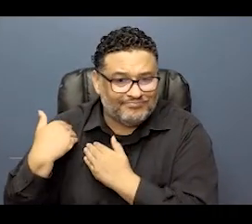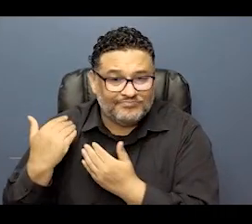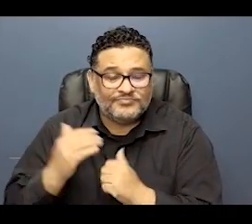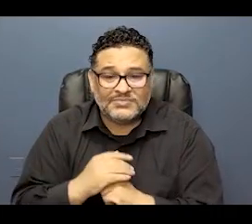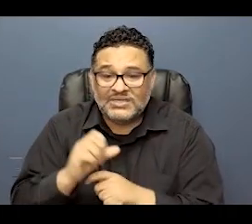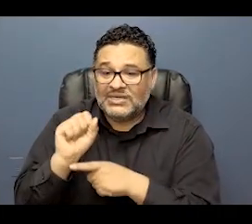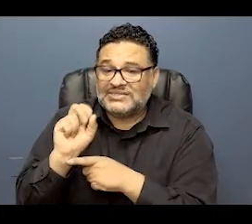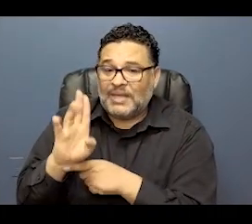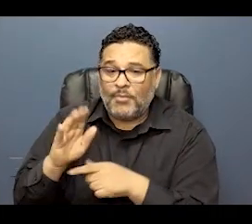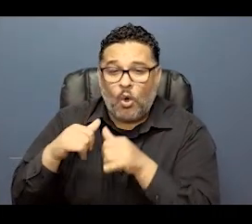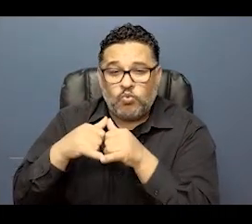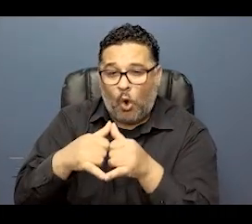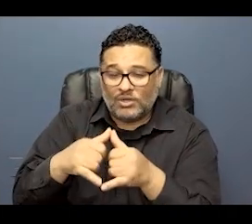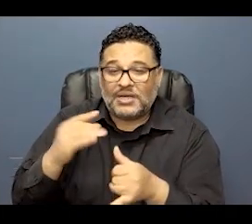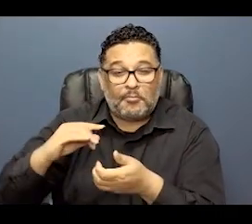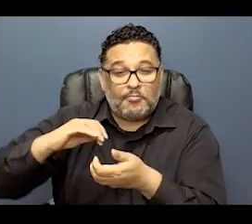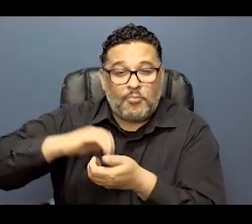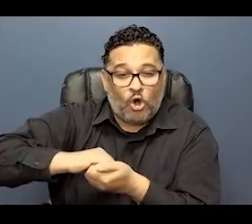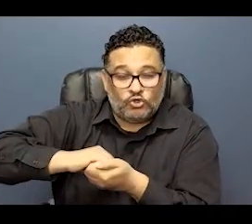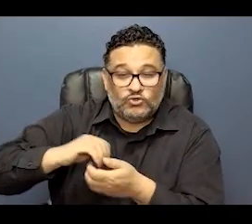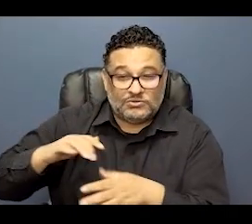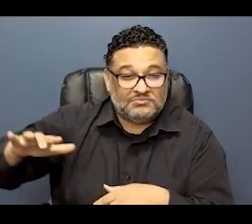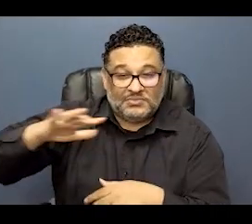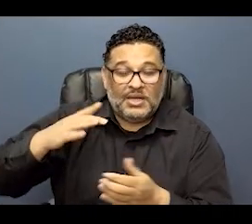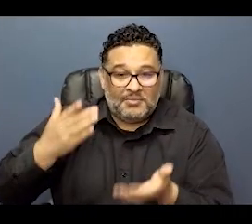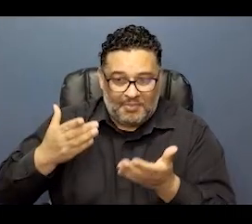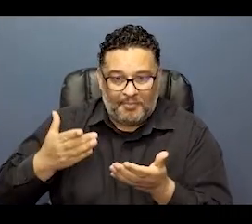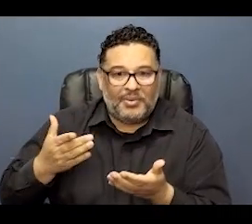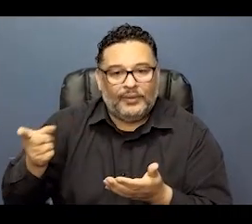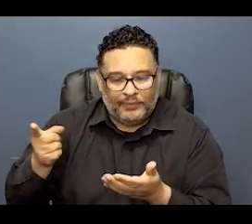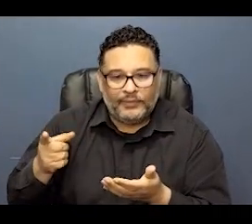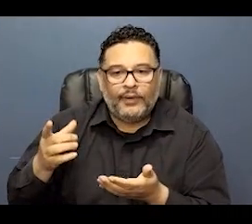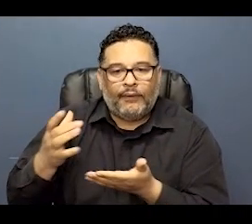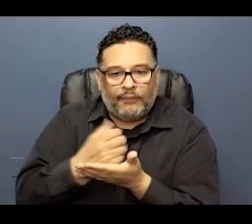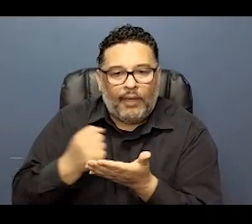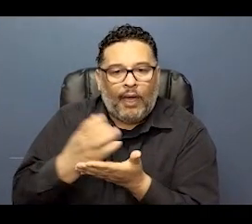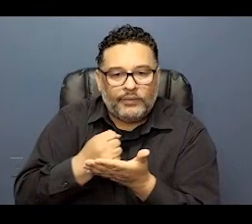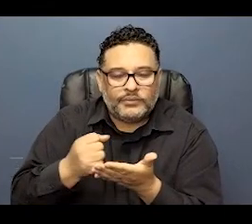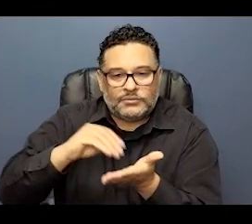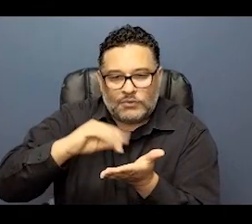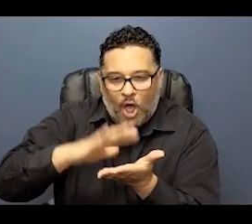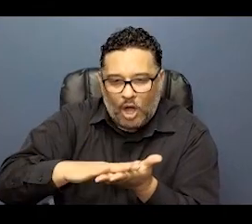and partners might be the ones collecting documentation during intake, service delivery,